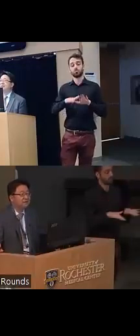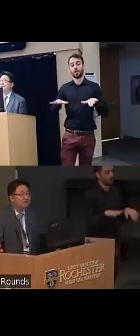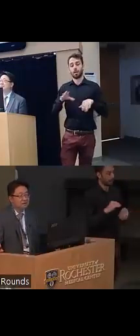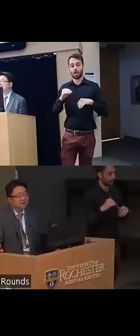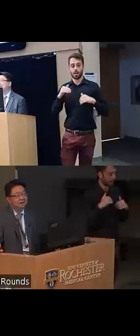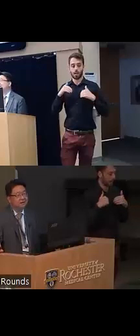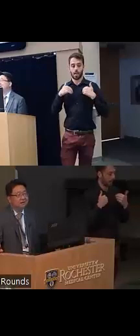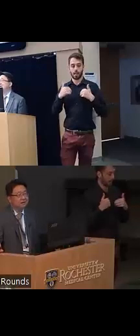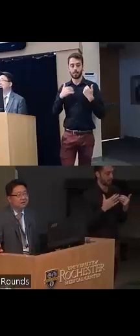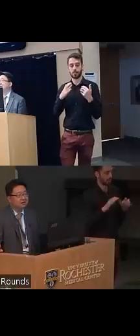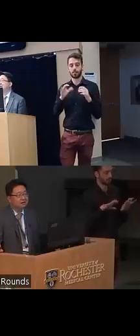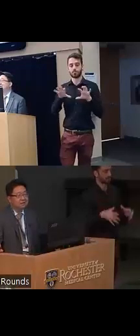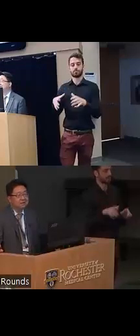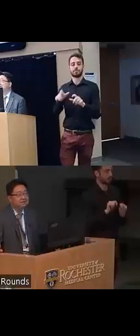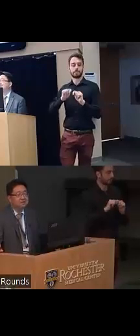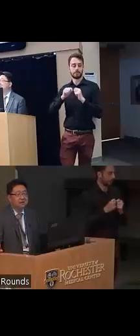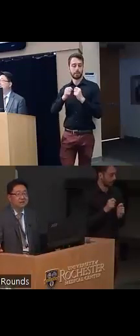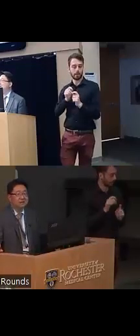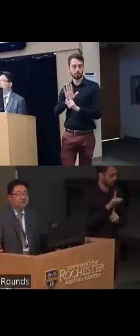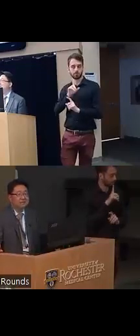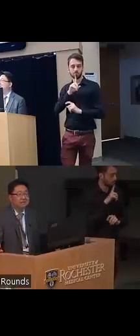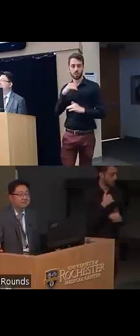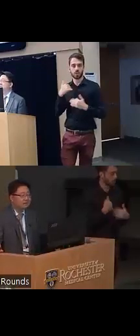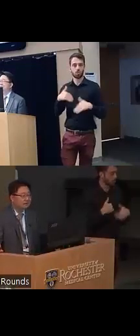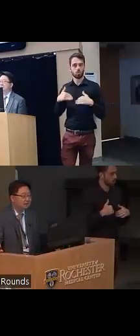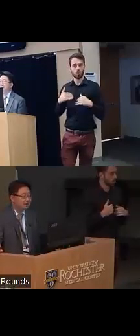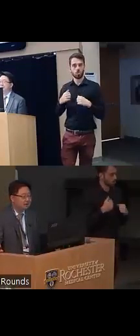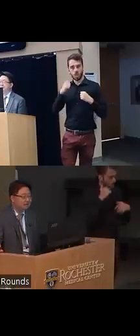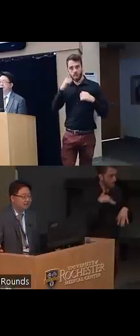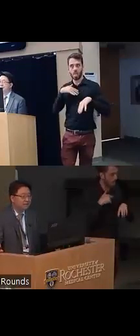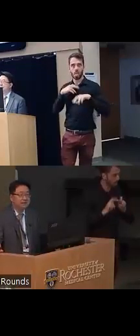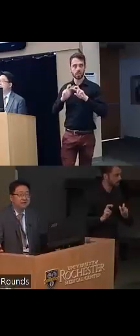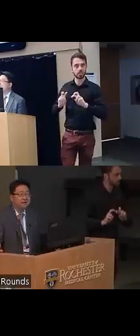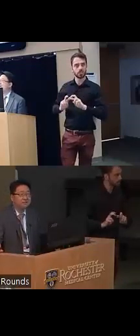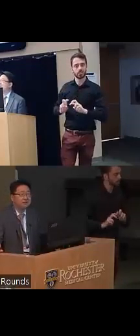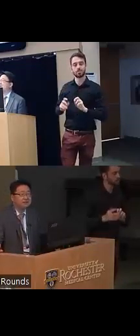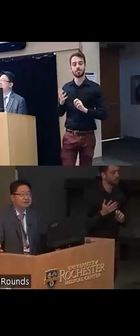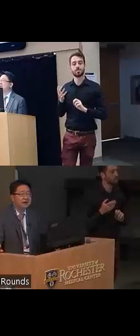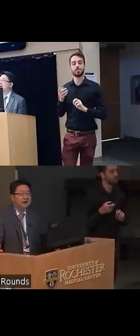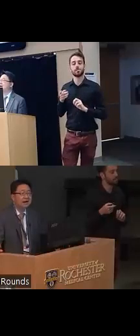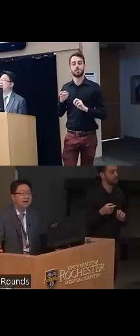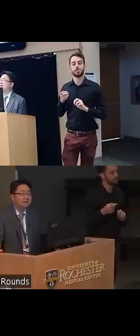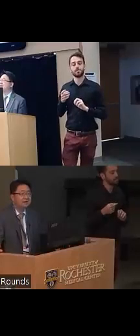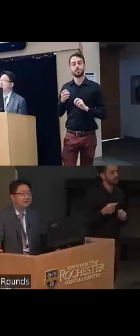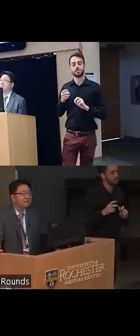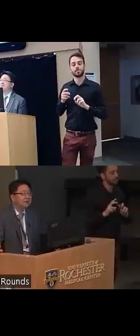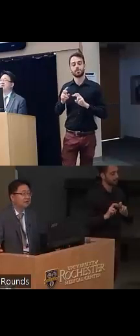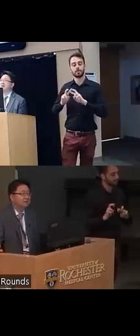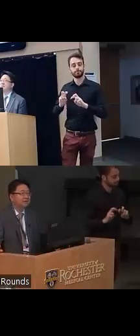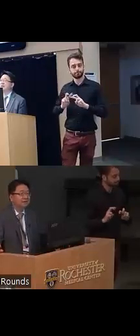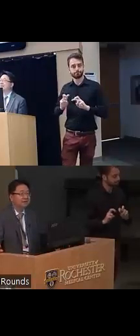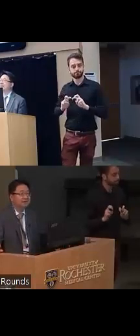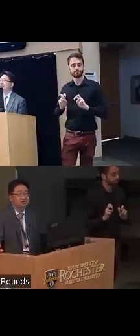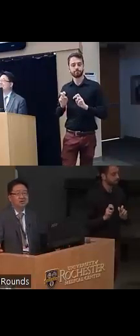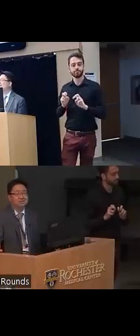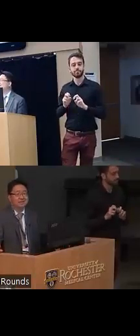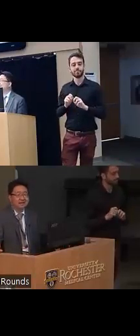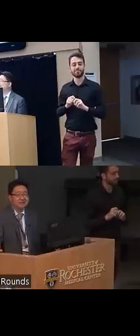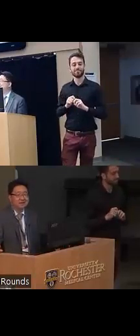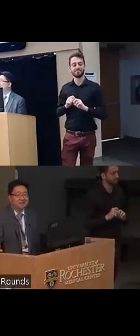very uh amazing job in terms of uh Fielding of this tied mental history that everybody